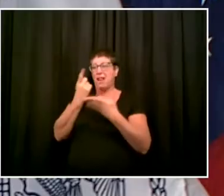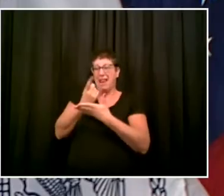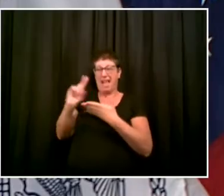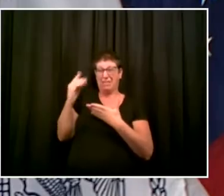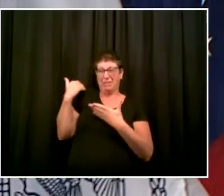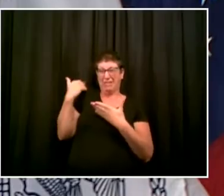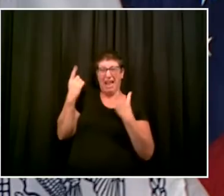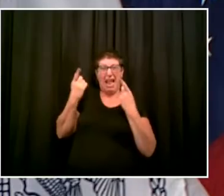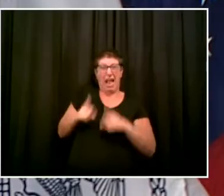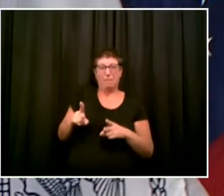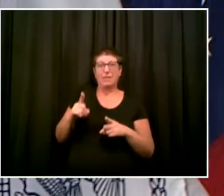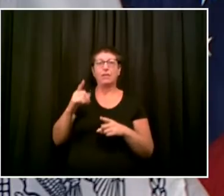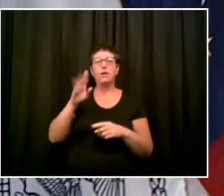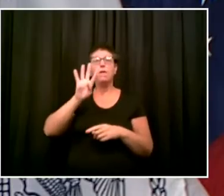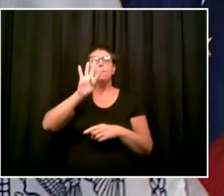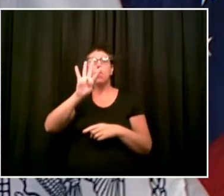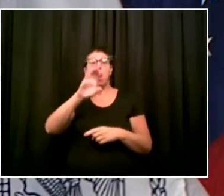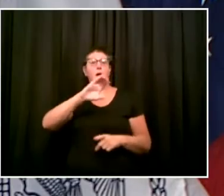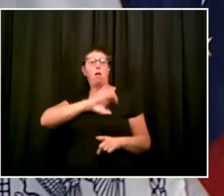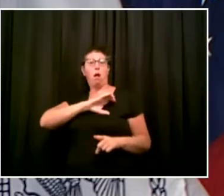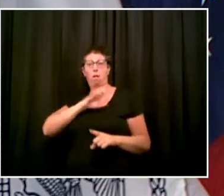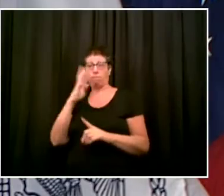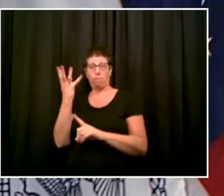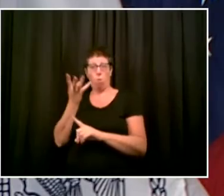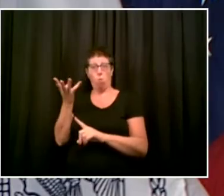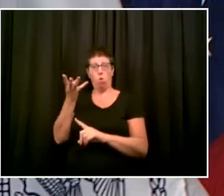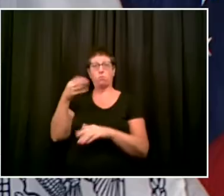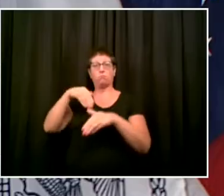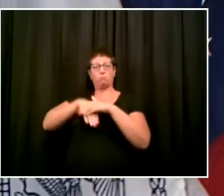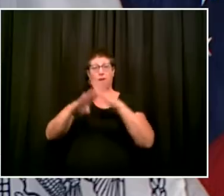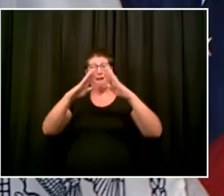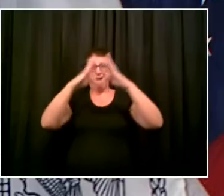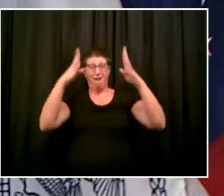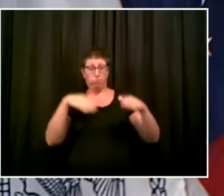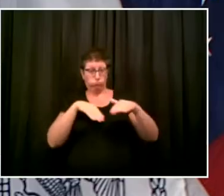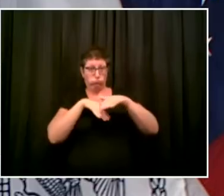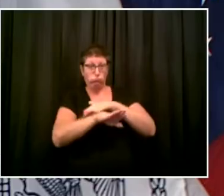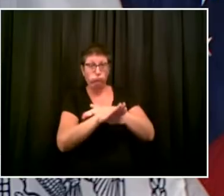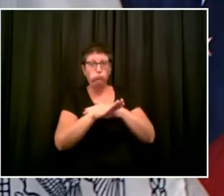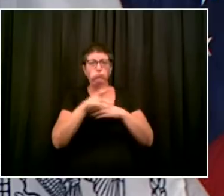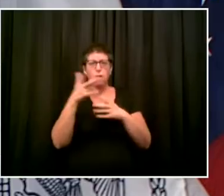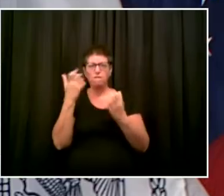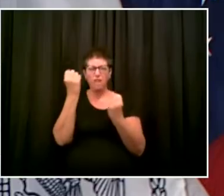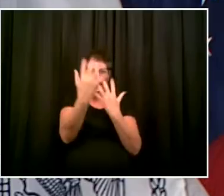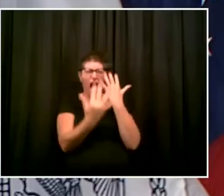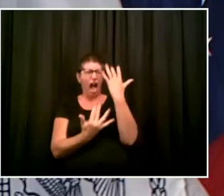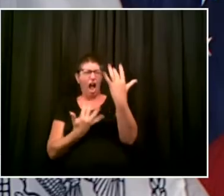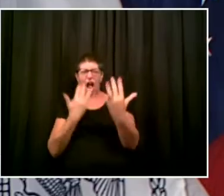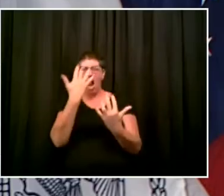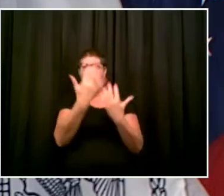YESTERDAY ABOUT FOUR OFFICERS WENT INTO A BURNG INBUDIILN G A WEEK OR TWO AGO IN QUEENS. THEY ARE NOT FIREFIGHTERS. THEY DDIN'T HAVE